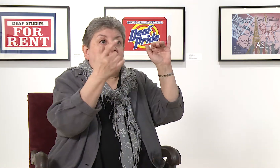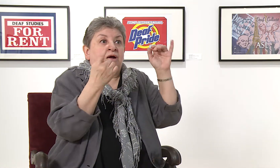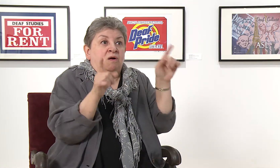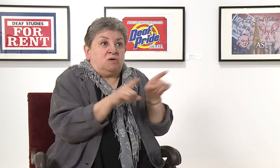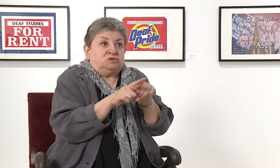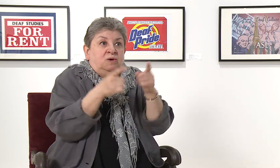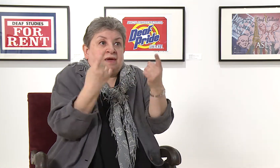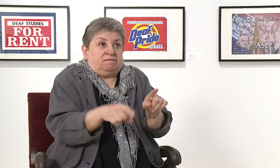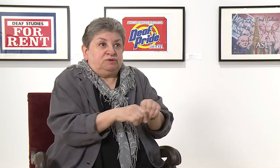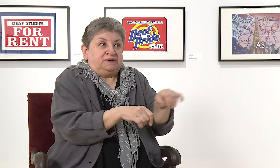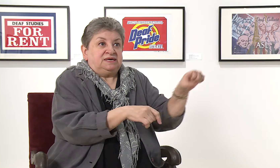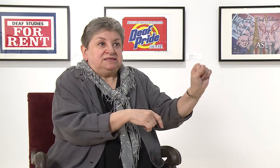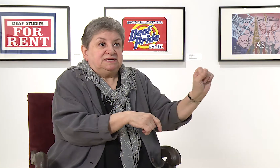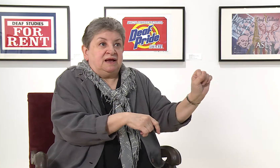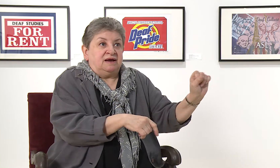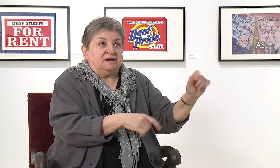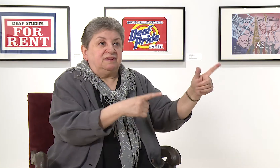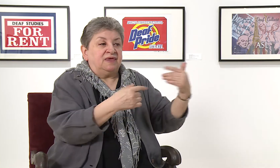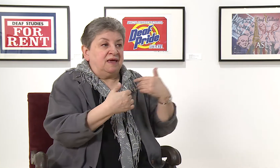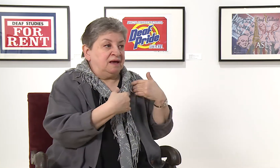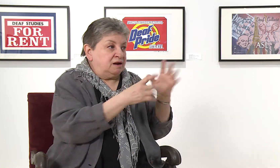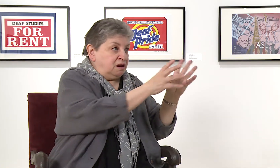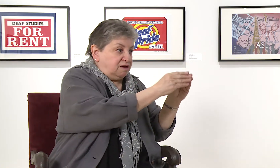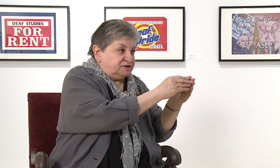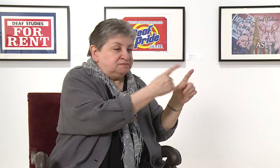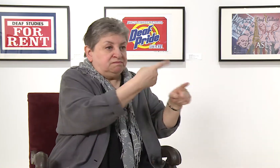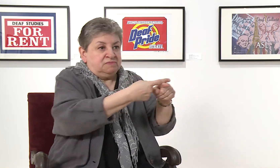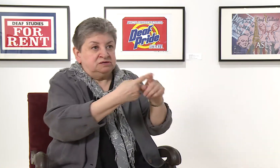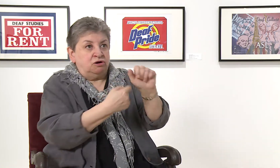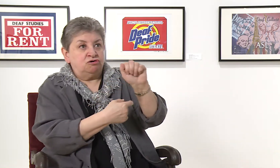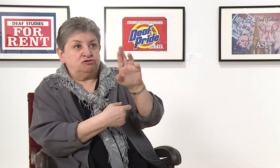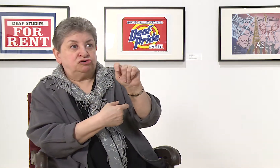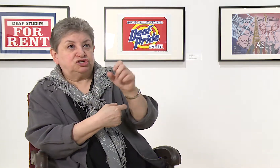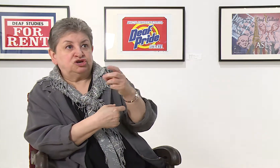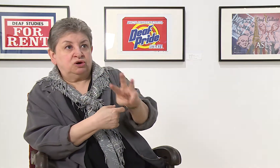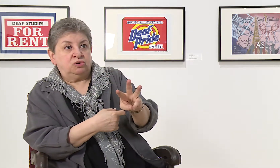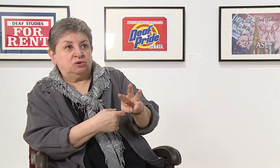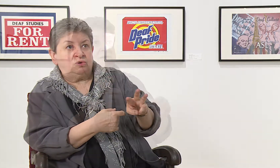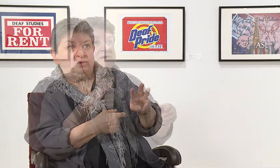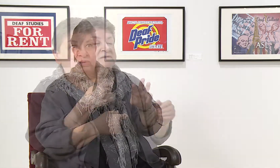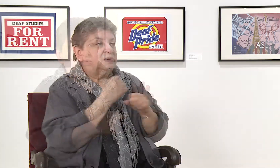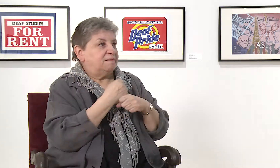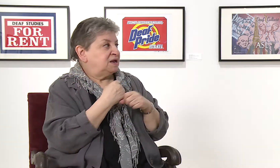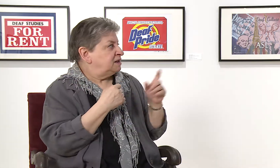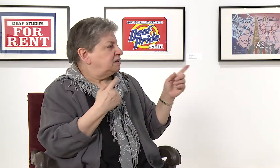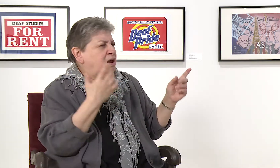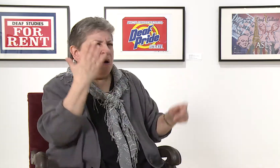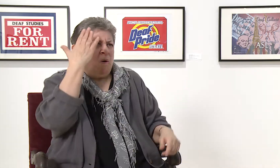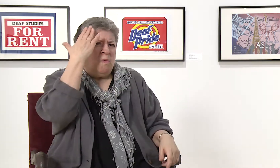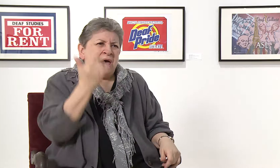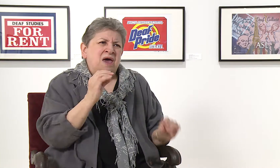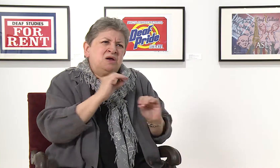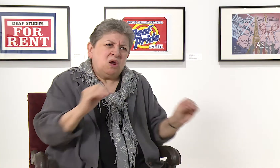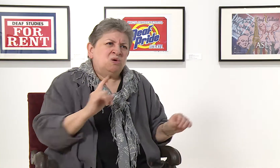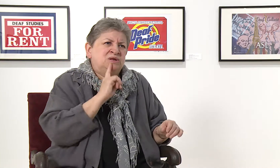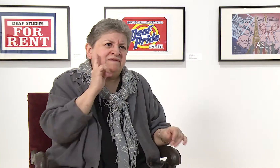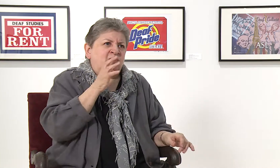that happened to be in Seattle. They had a conference and an art exhibition at the same time.